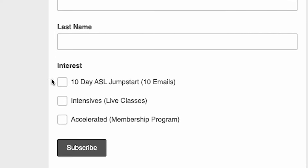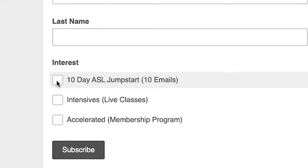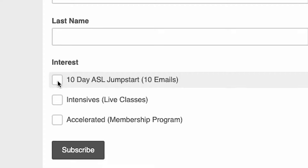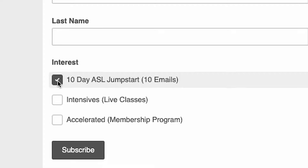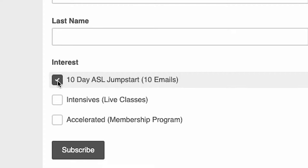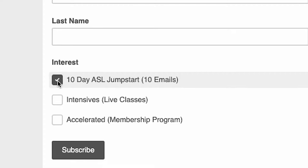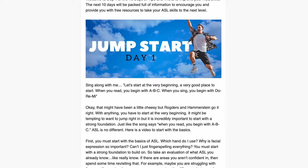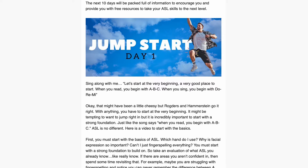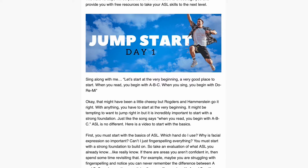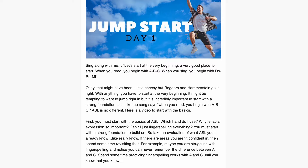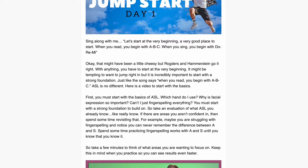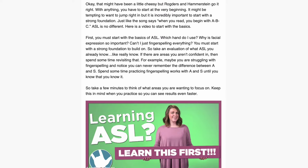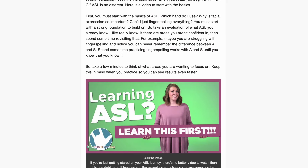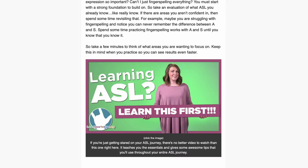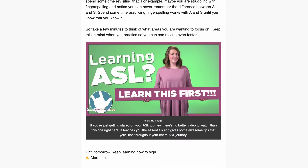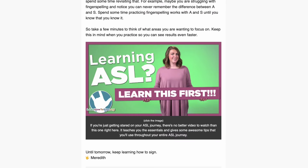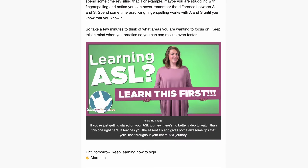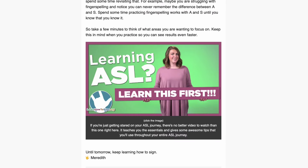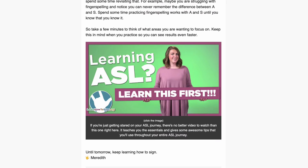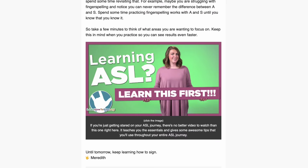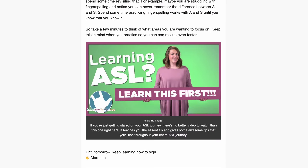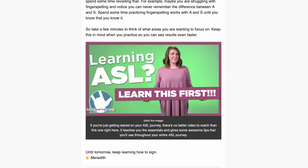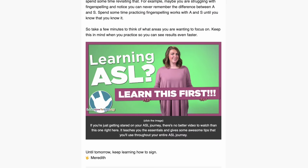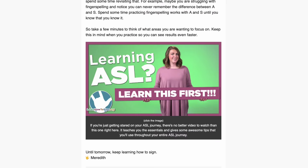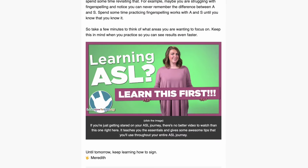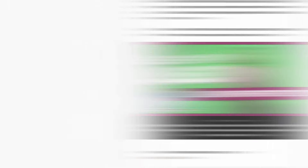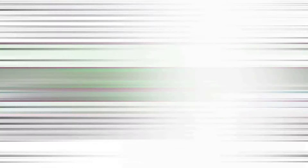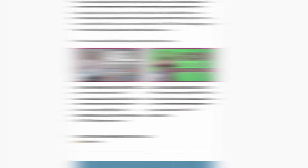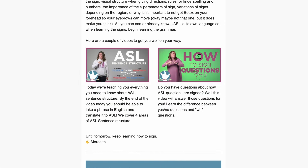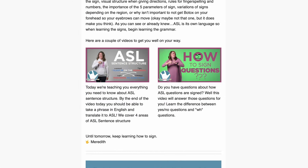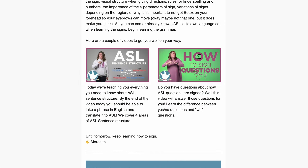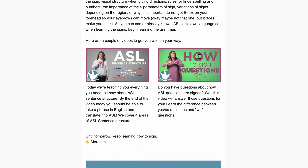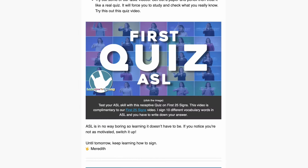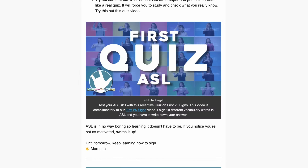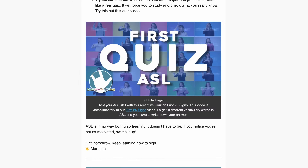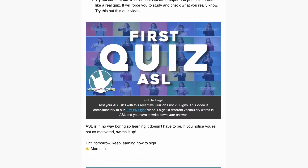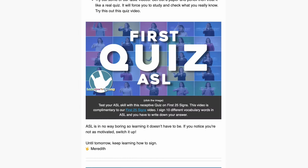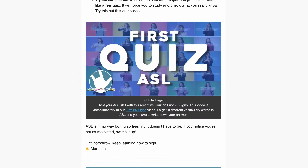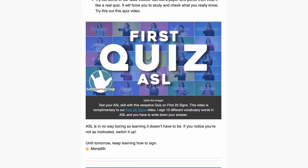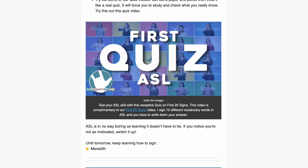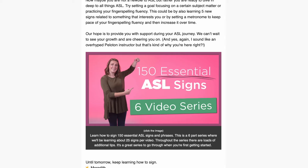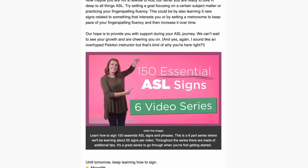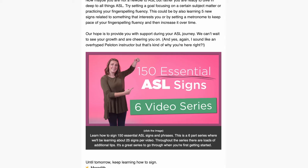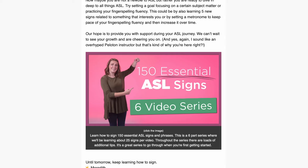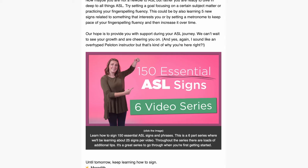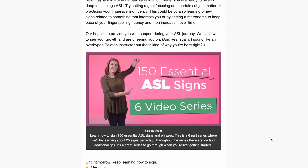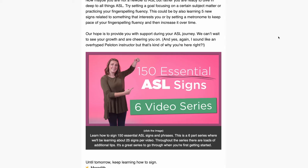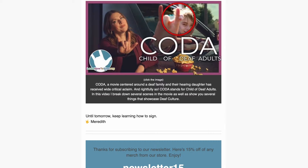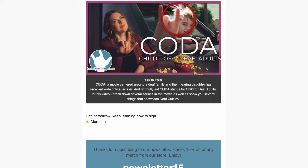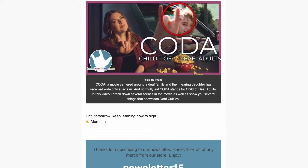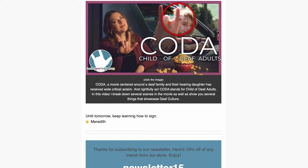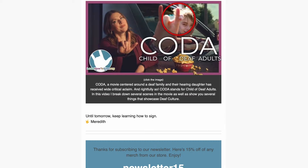with the link in the description, you'll receive a daily email with practical advice to guide you on your ASL journey.